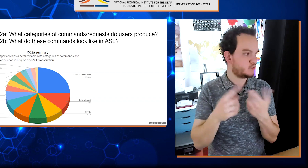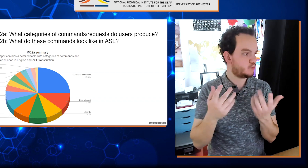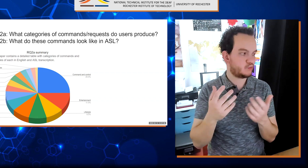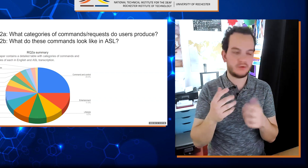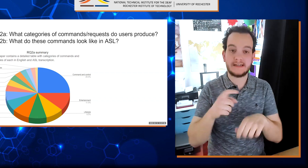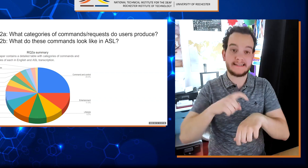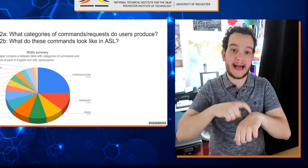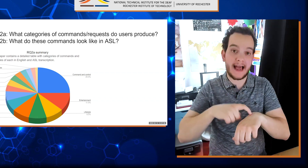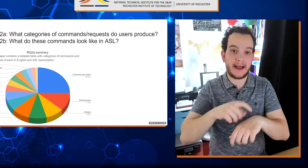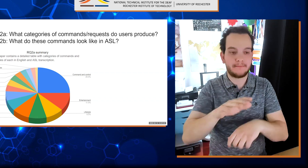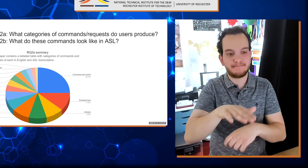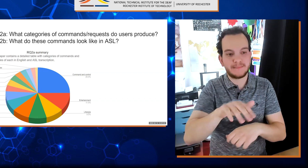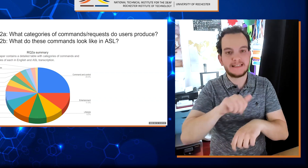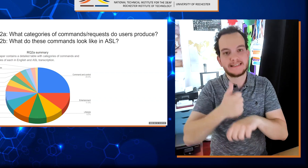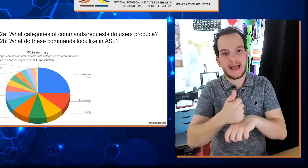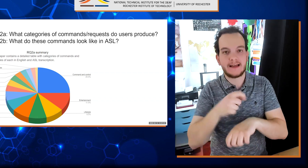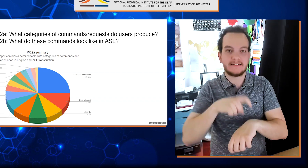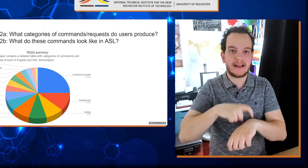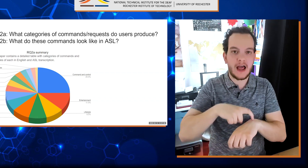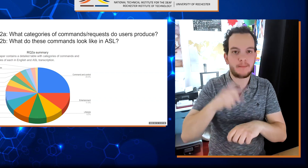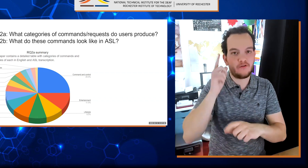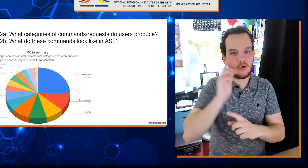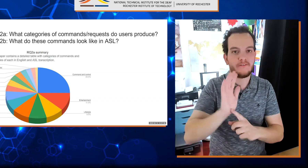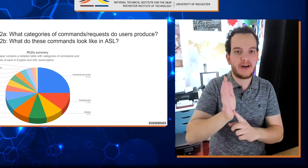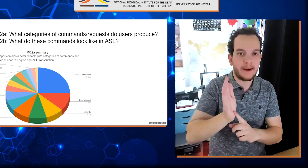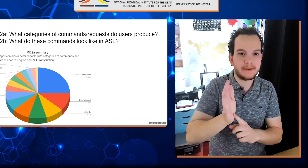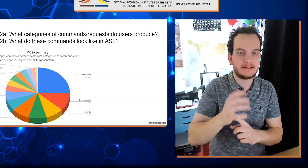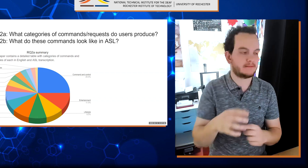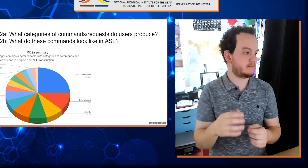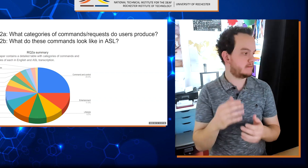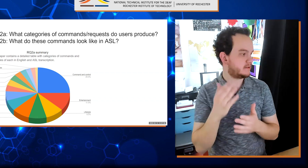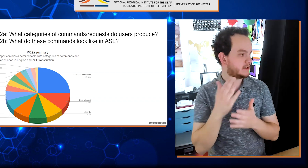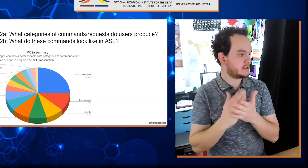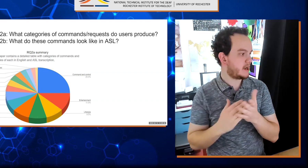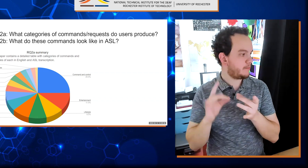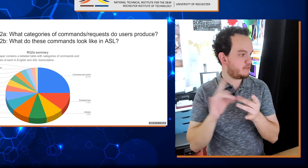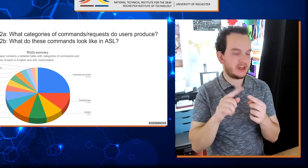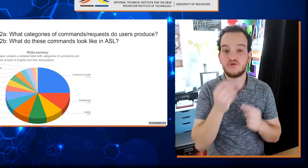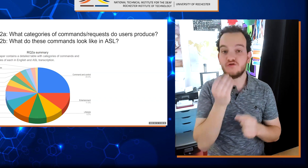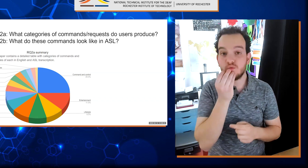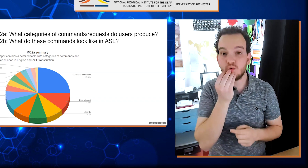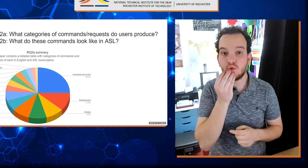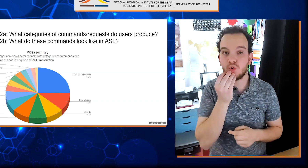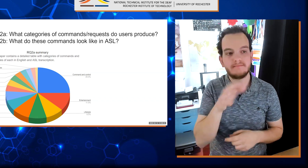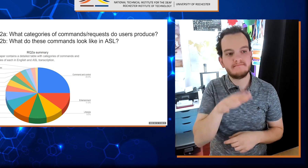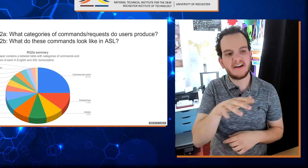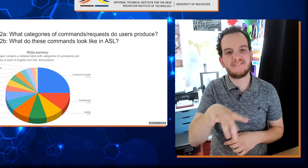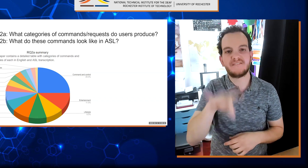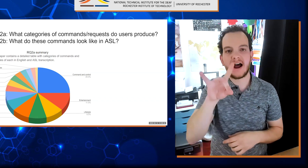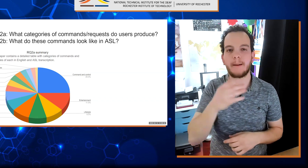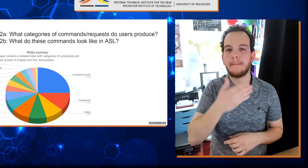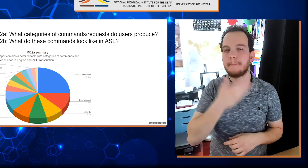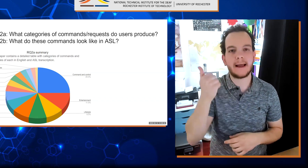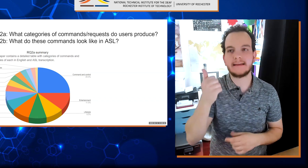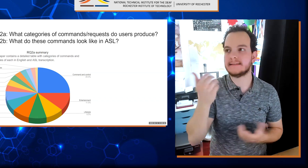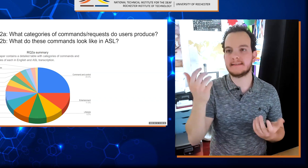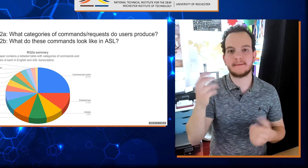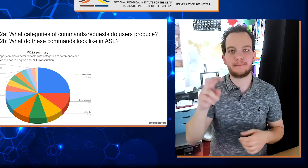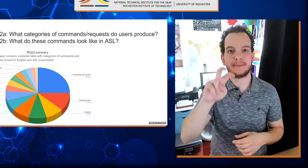Some were related to time, like, "Set a timer for five minutes." One was related to food.